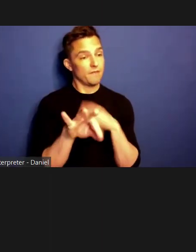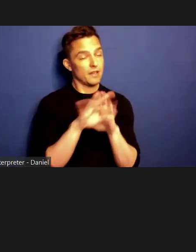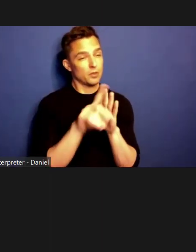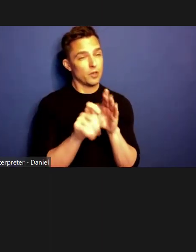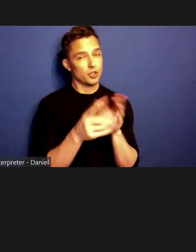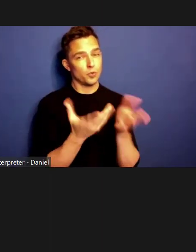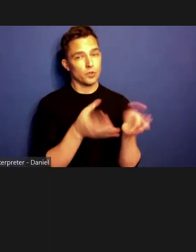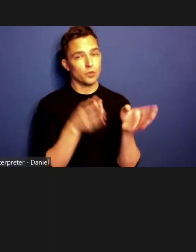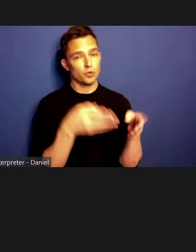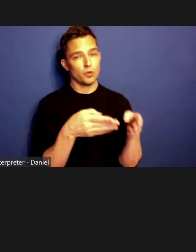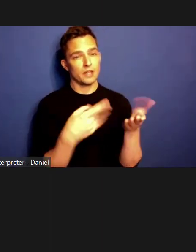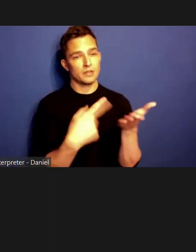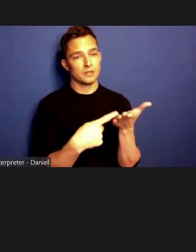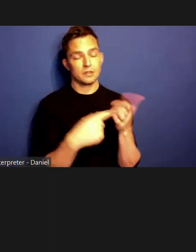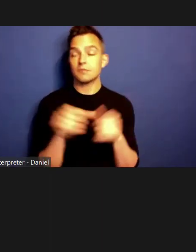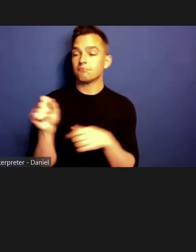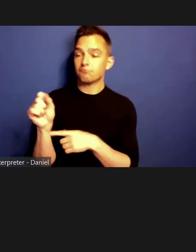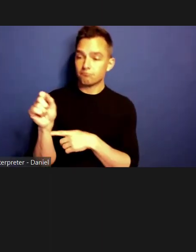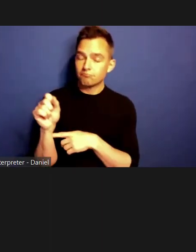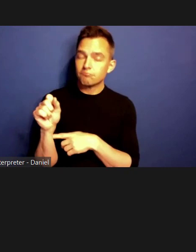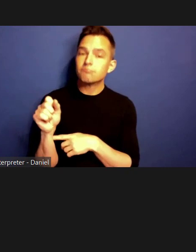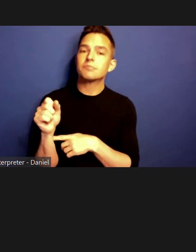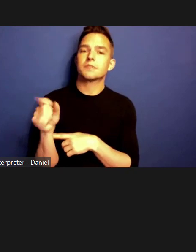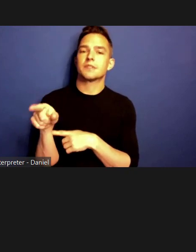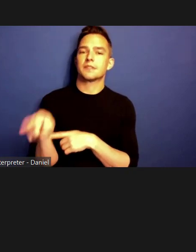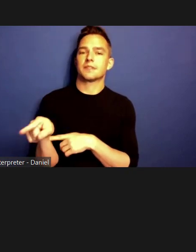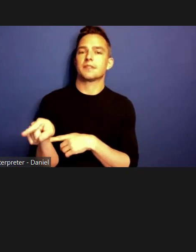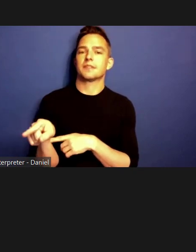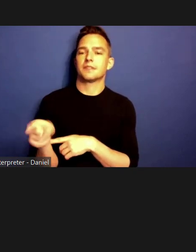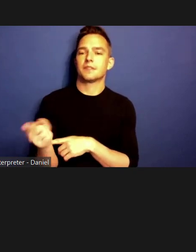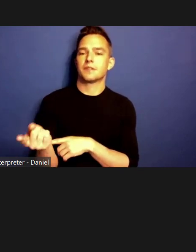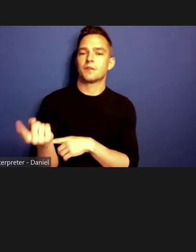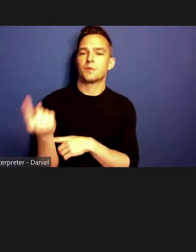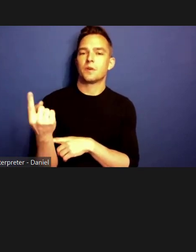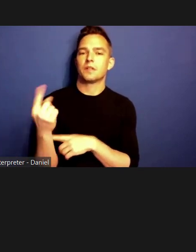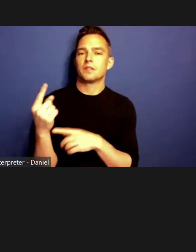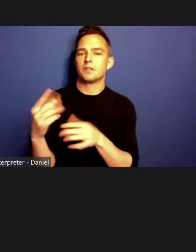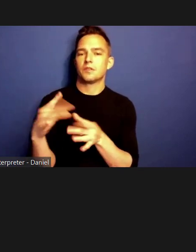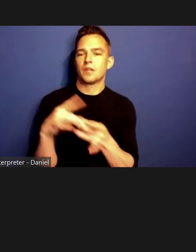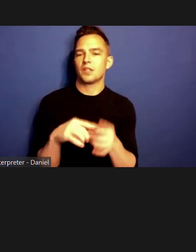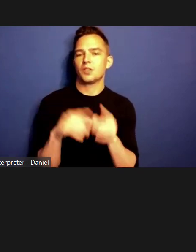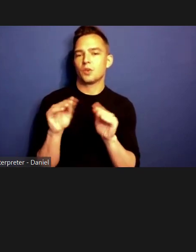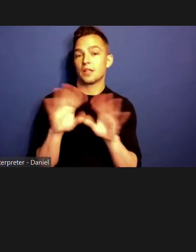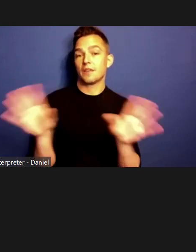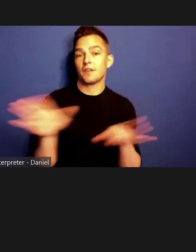Foust: Yeah, there's one regarding clarification on our protocol.